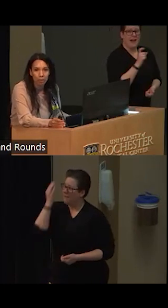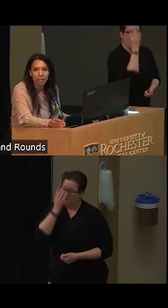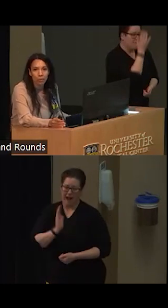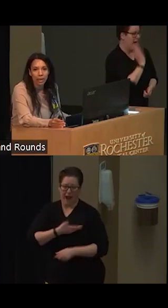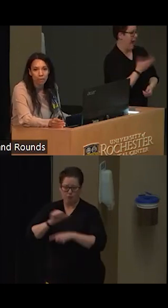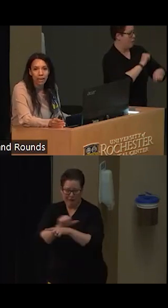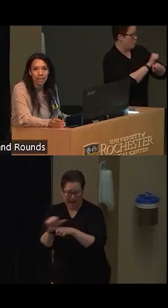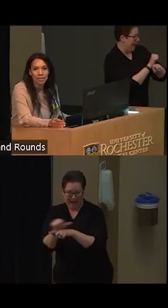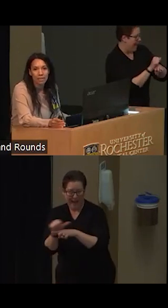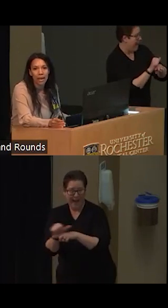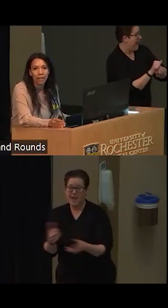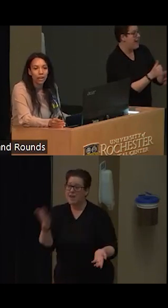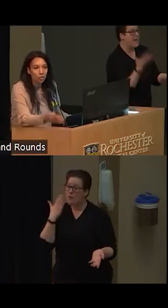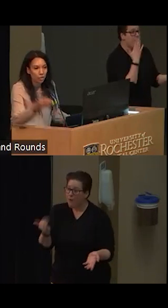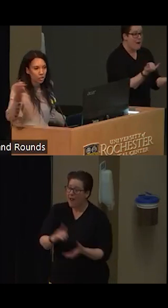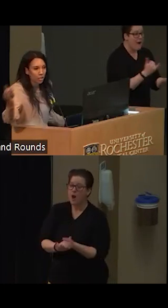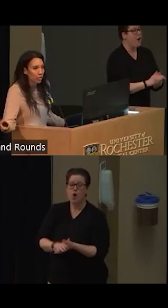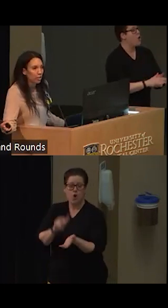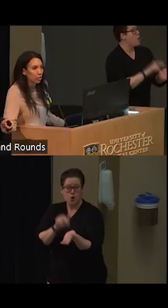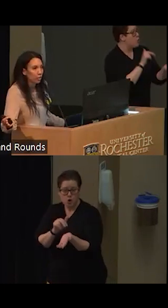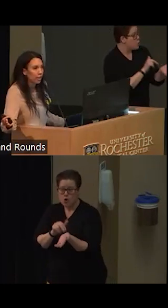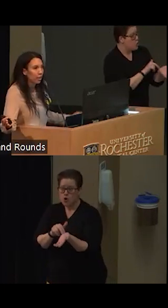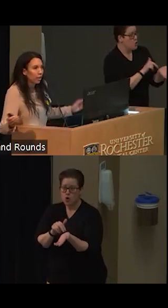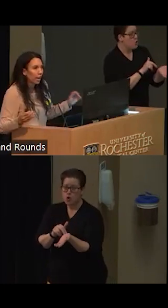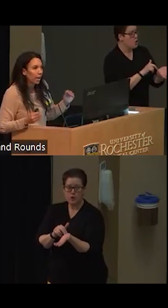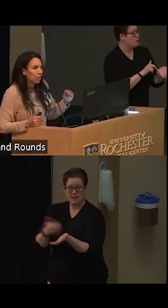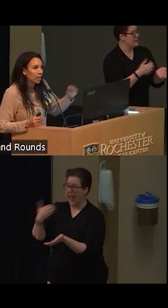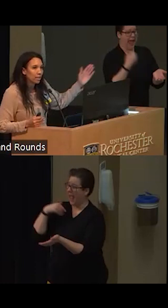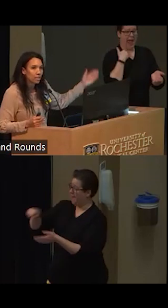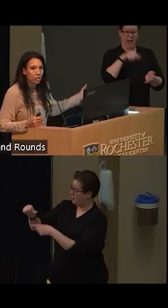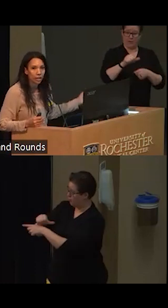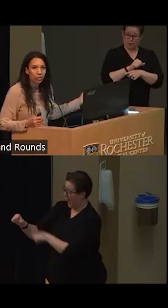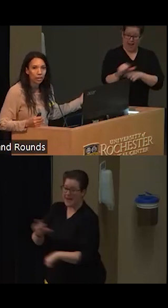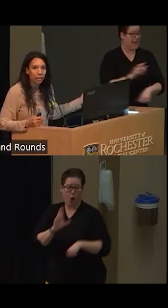because what came out of this is that nurses are trained over here and residents are trained over